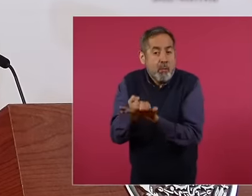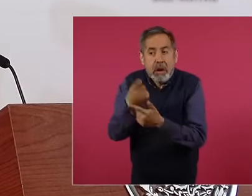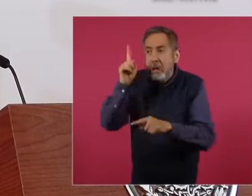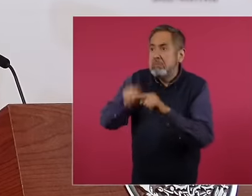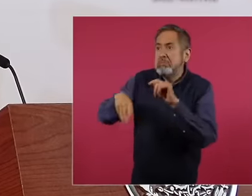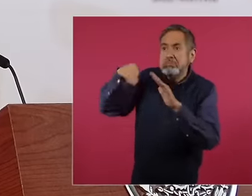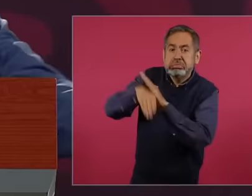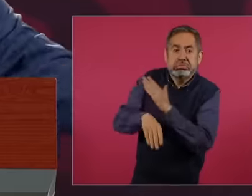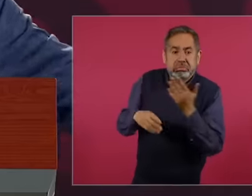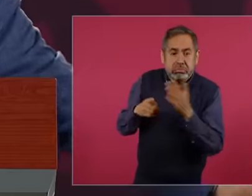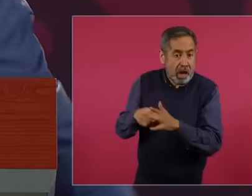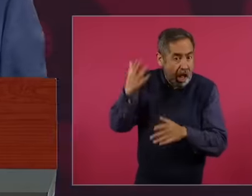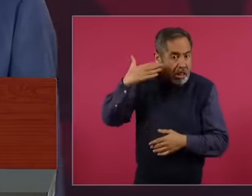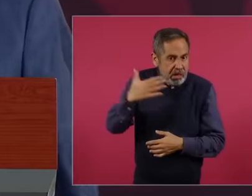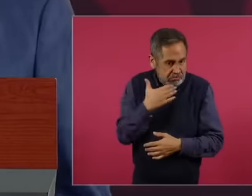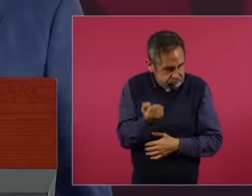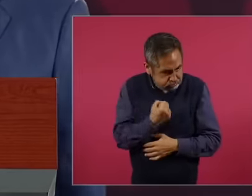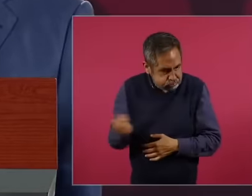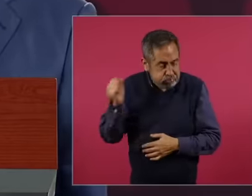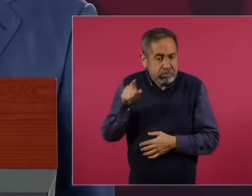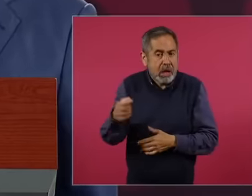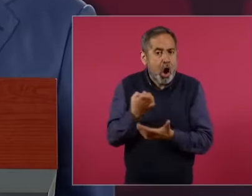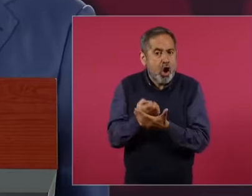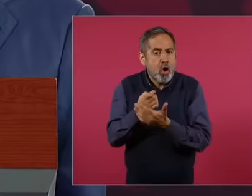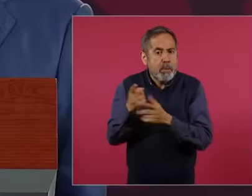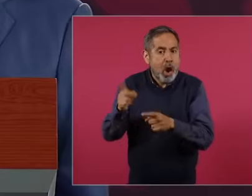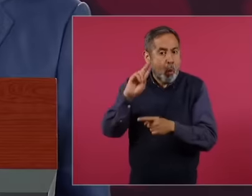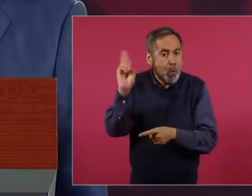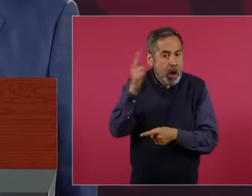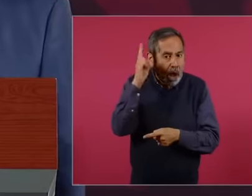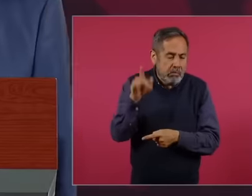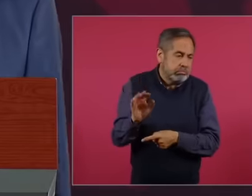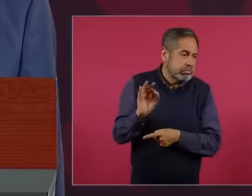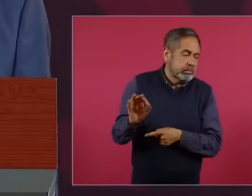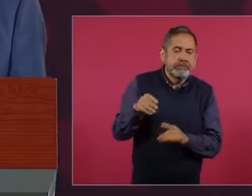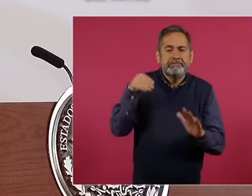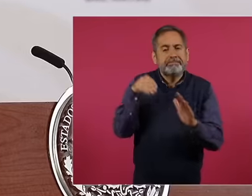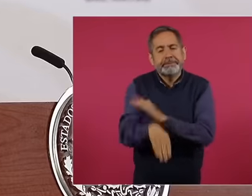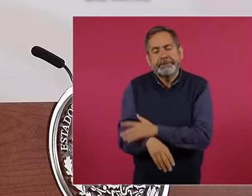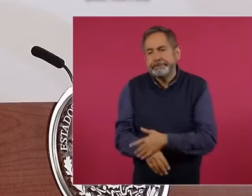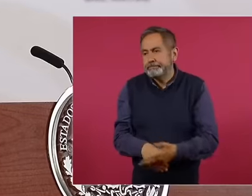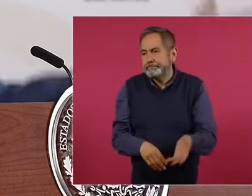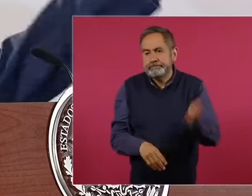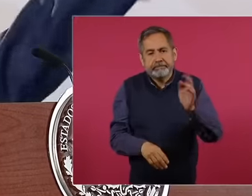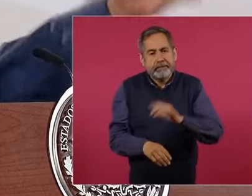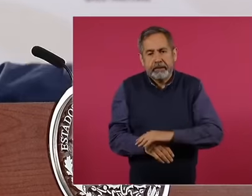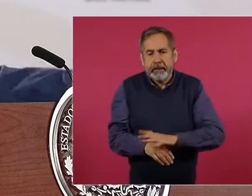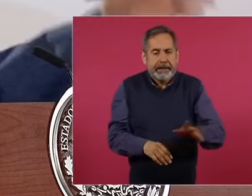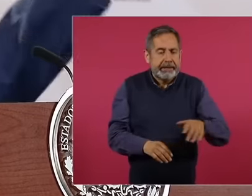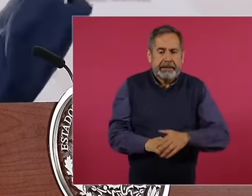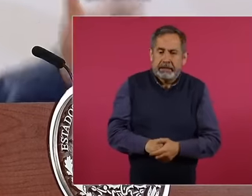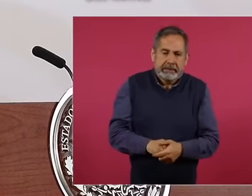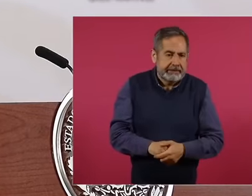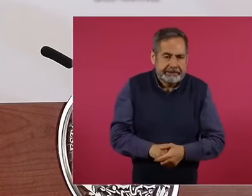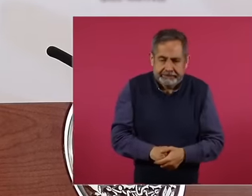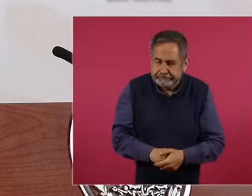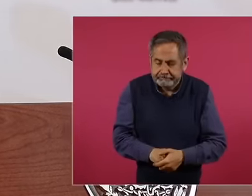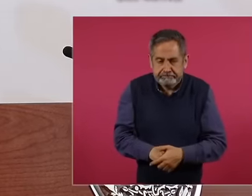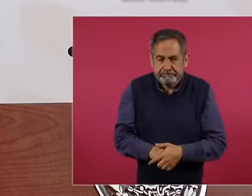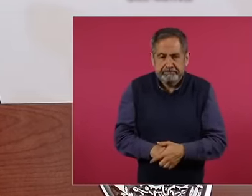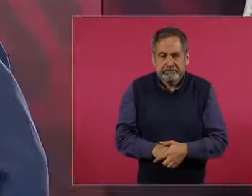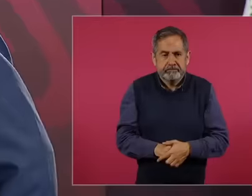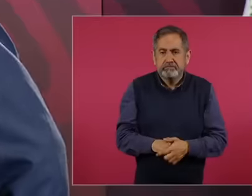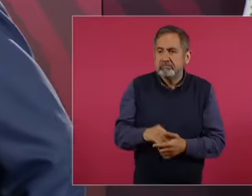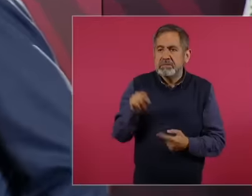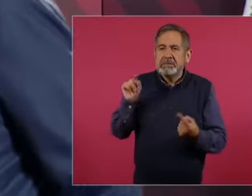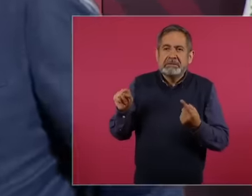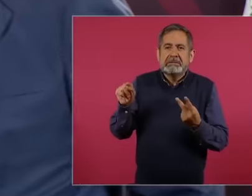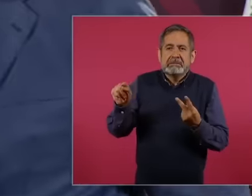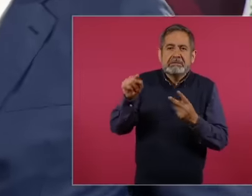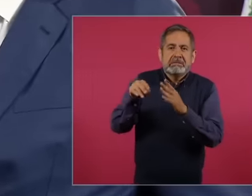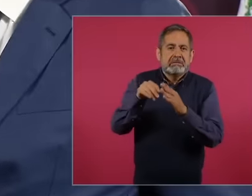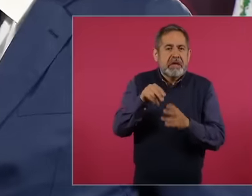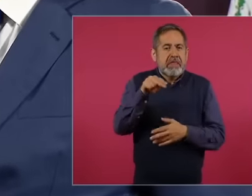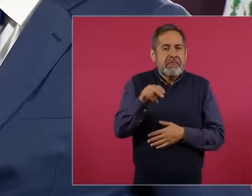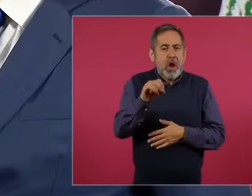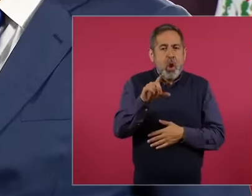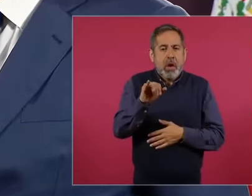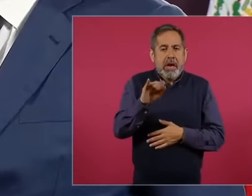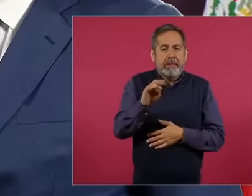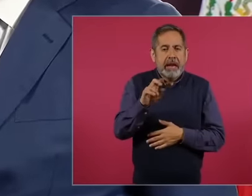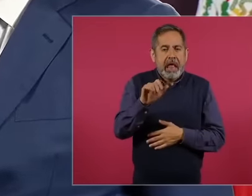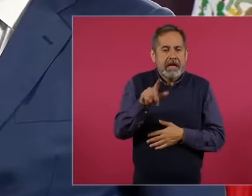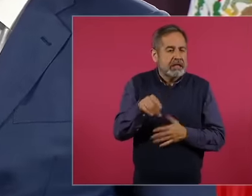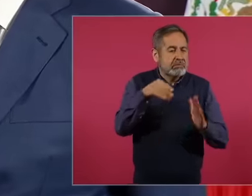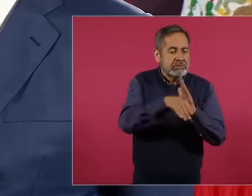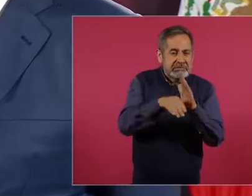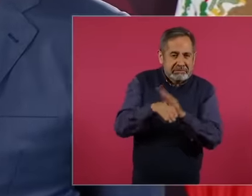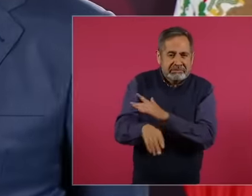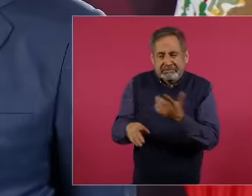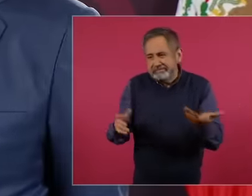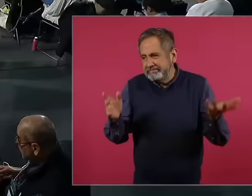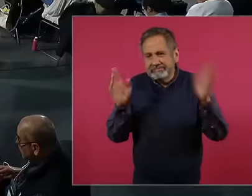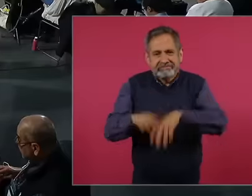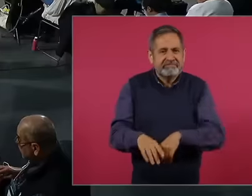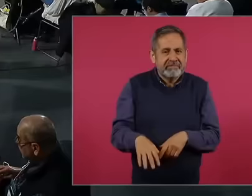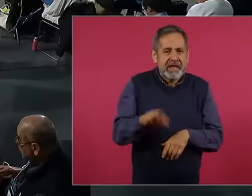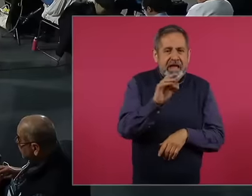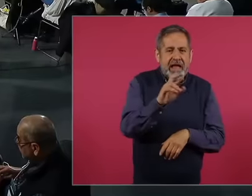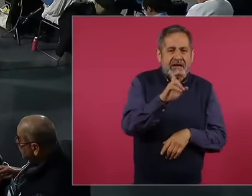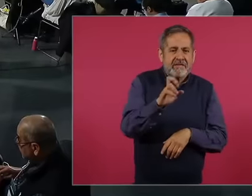, which was very good from the umam, and everything was neoliberalism, friedman, the recipes, the